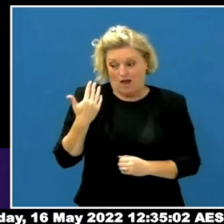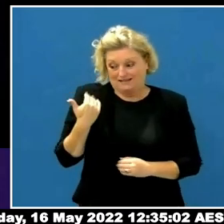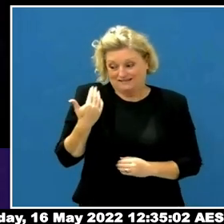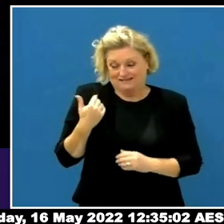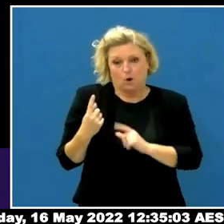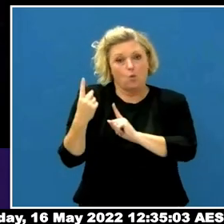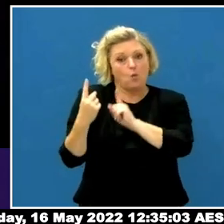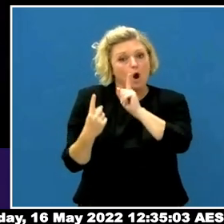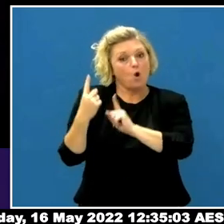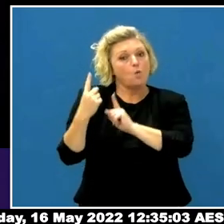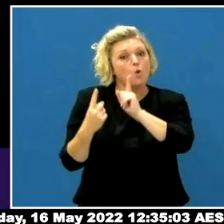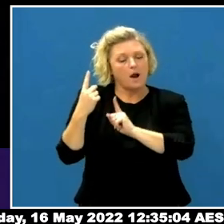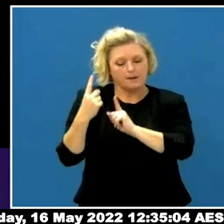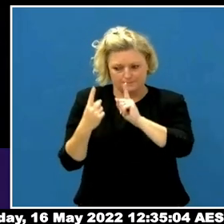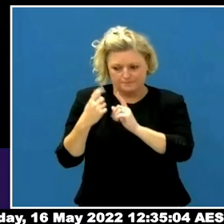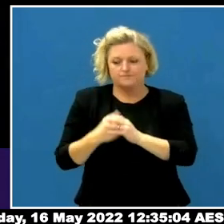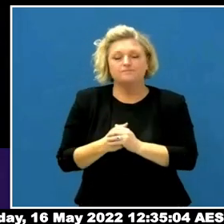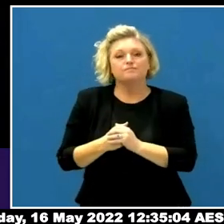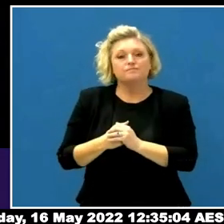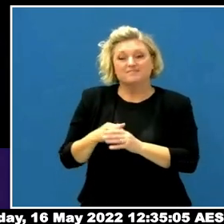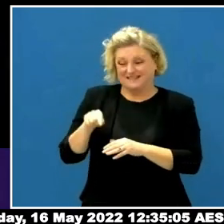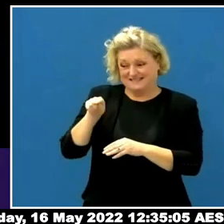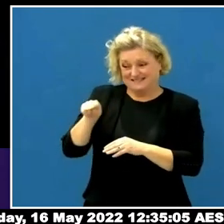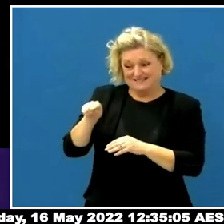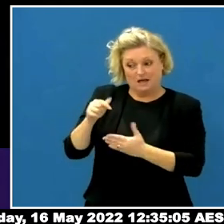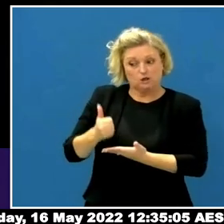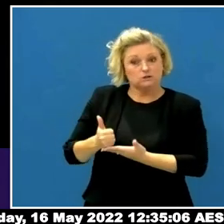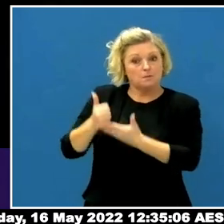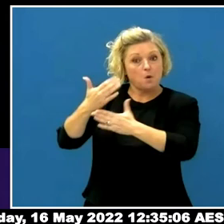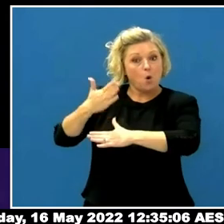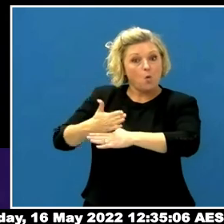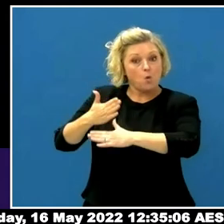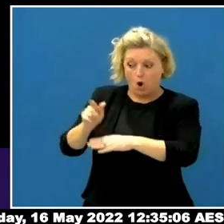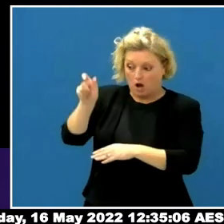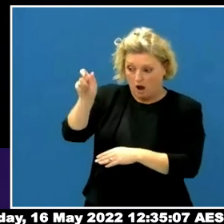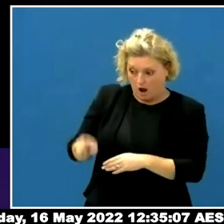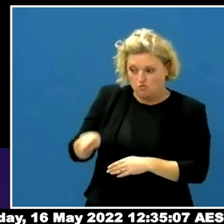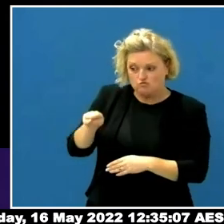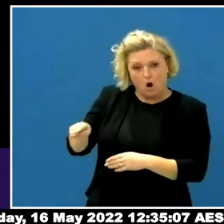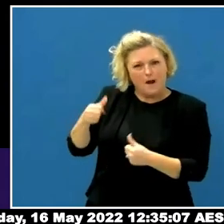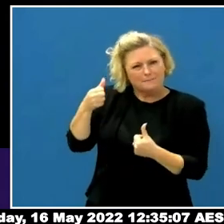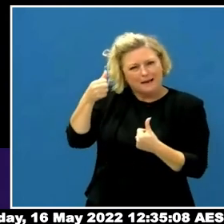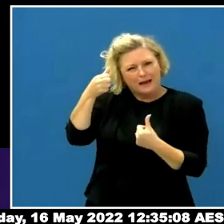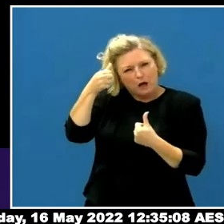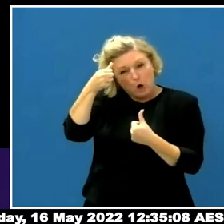The support worker is very aware of what Jason's support needs are -